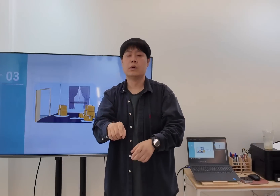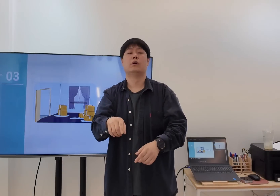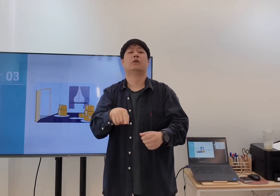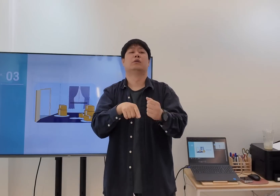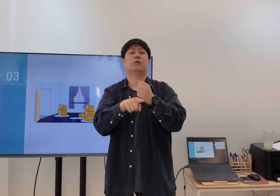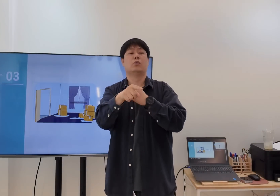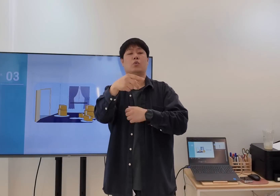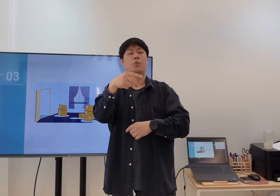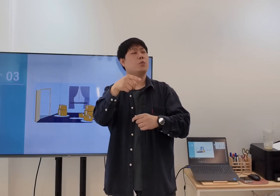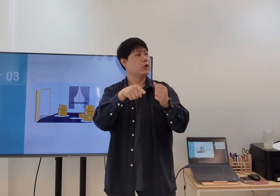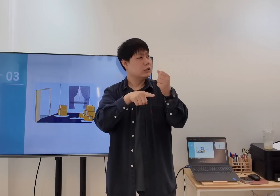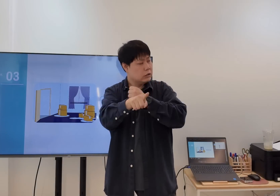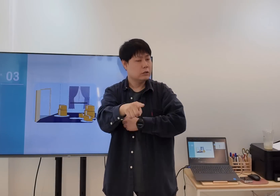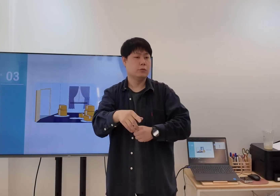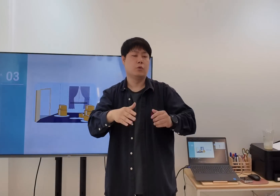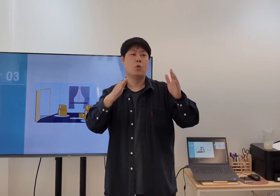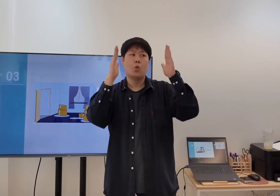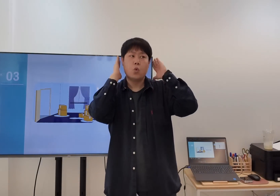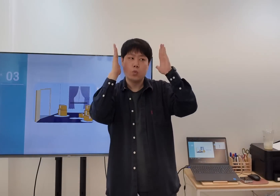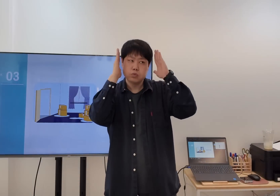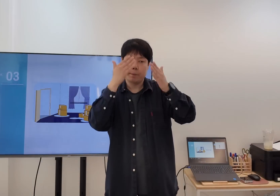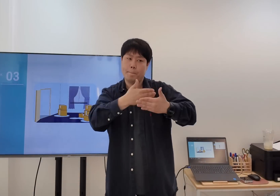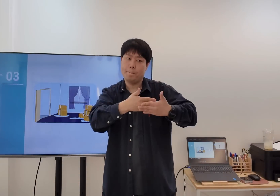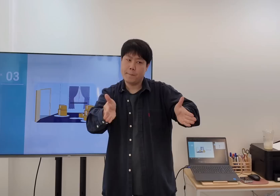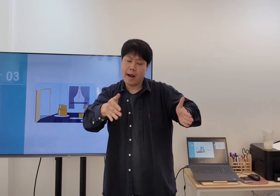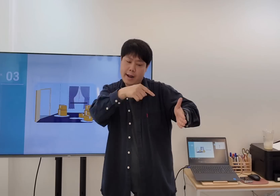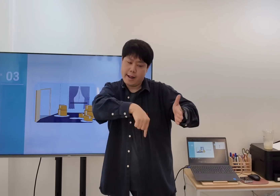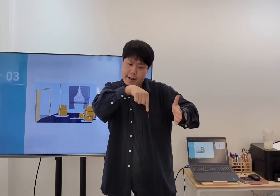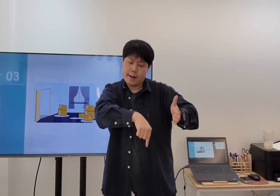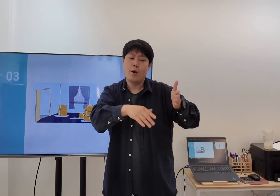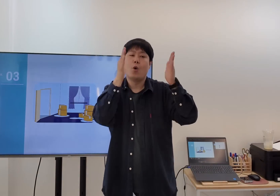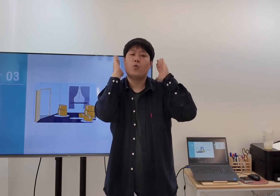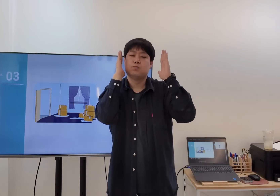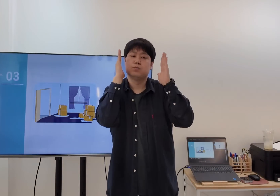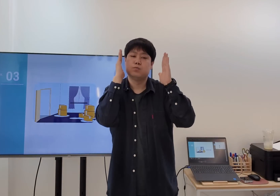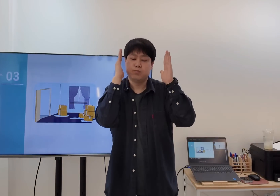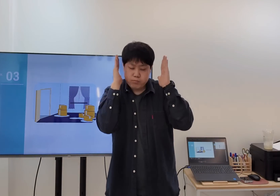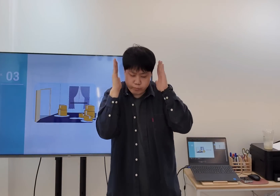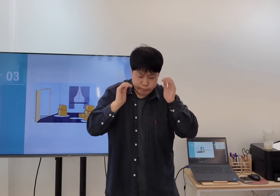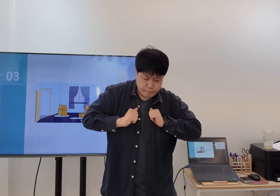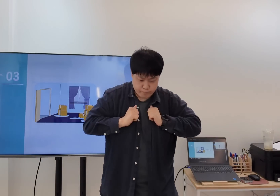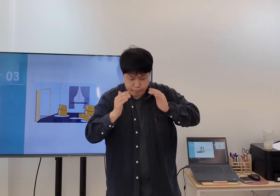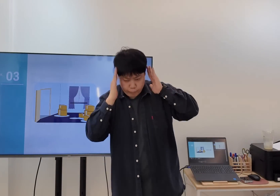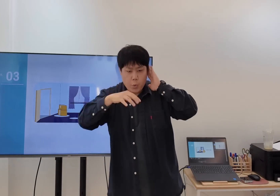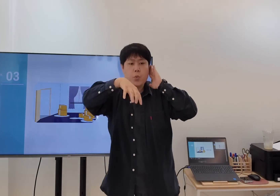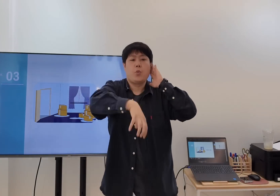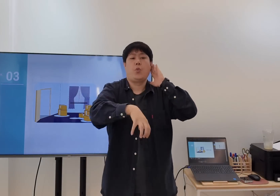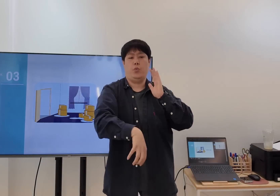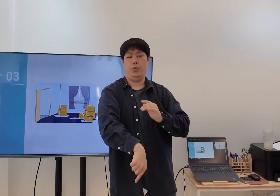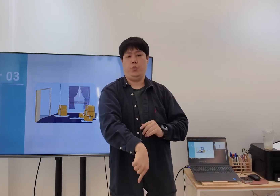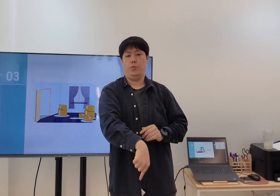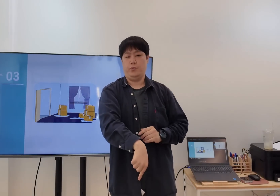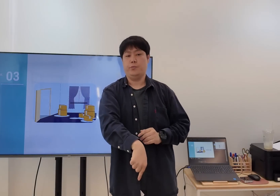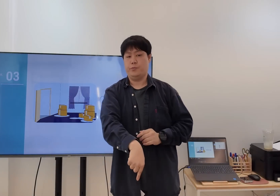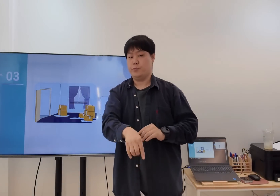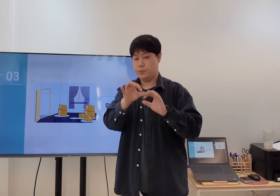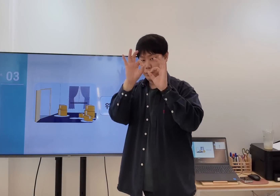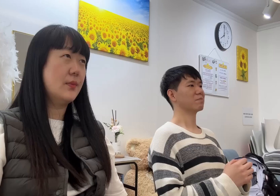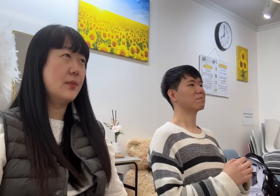place to study.